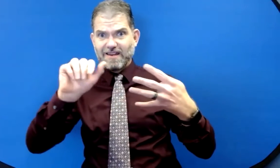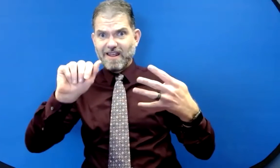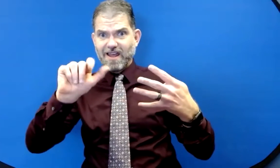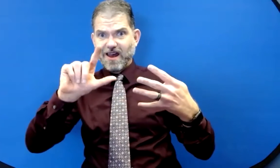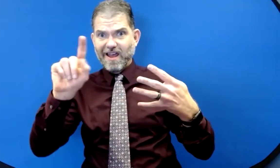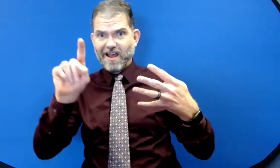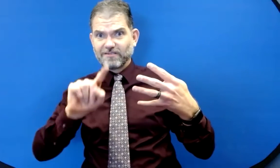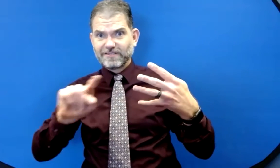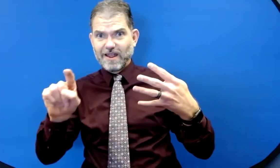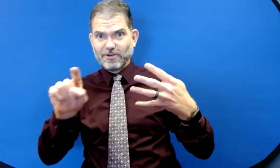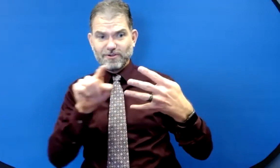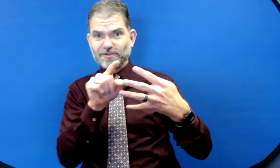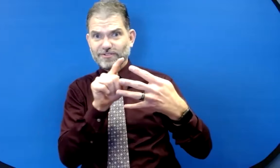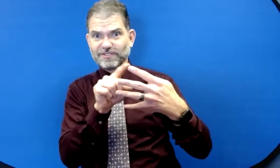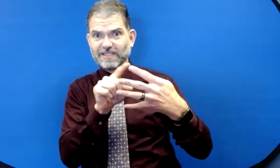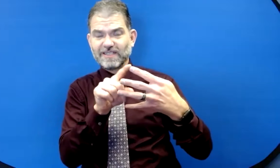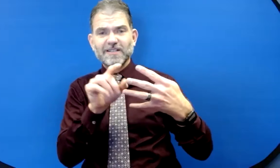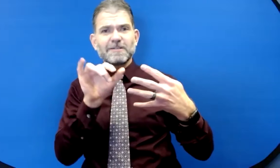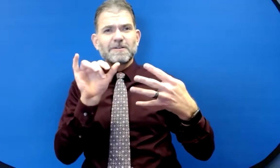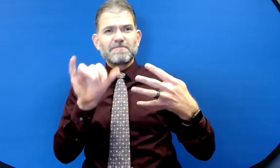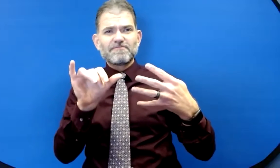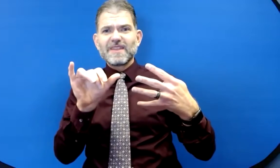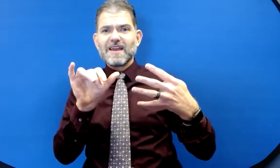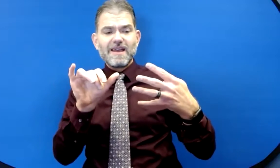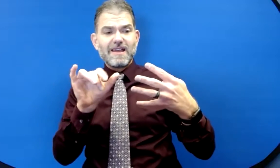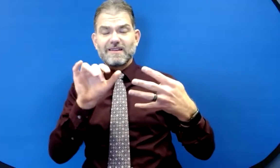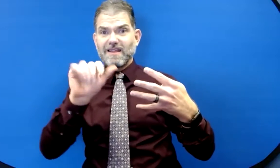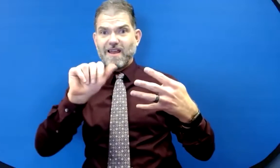ASL Interpreter: So. The difference between ASL Interpreter: frontal, temporal and Alzheimer's